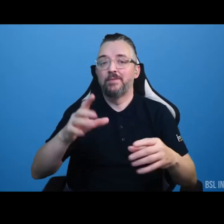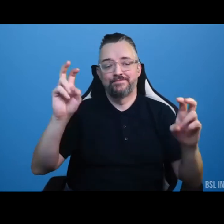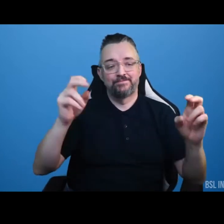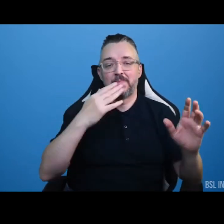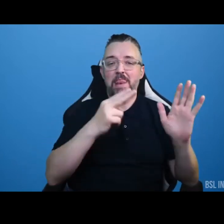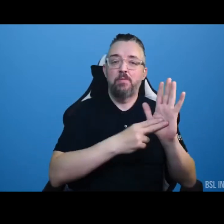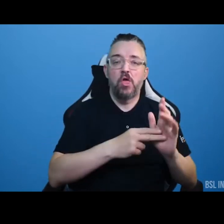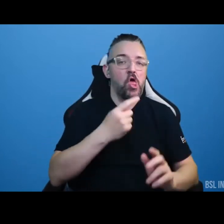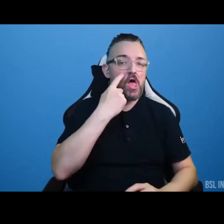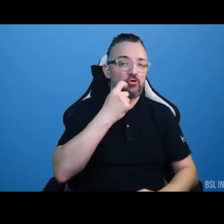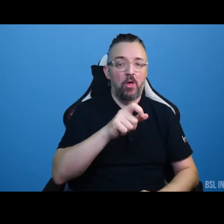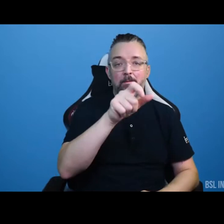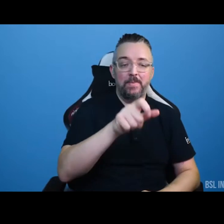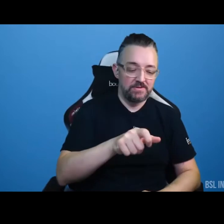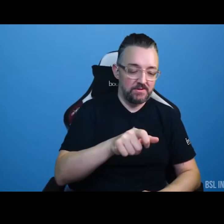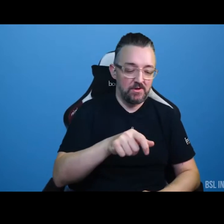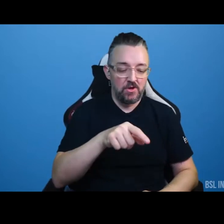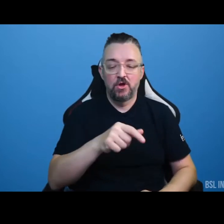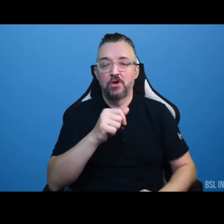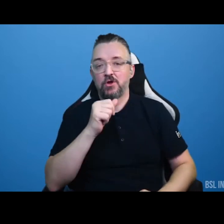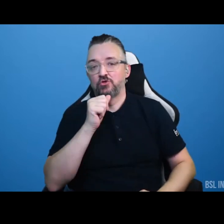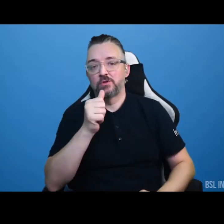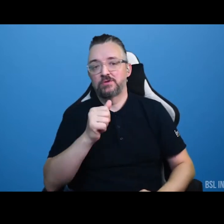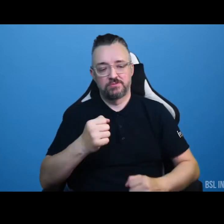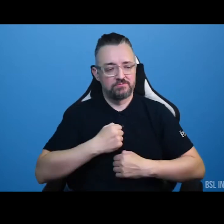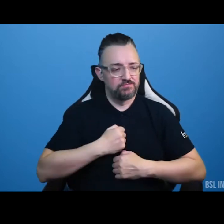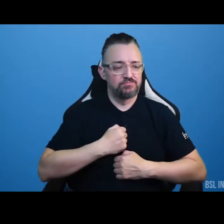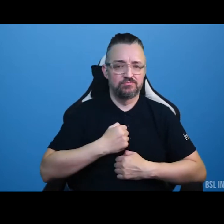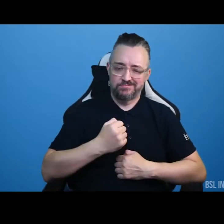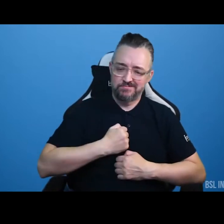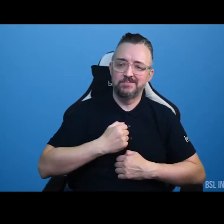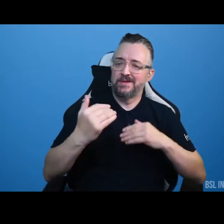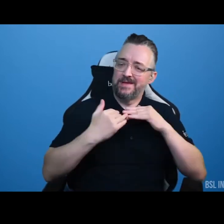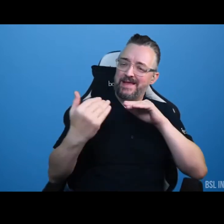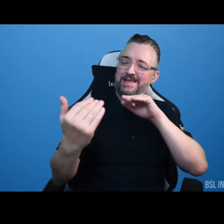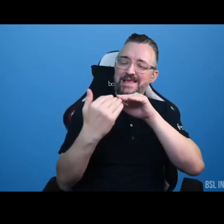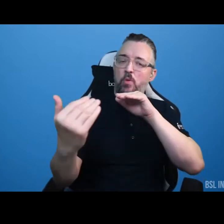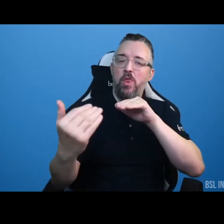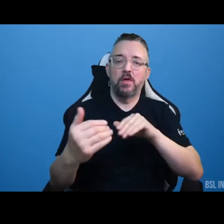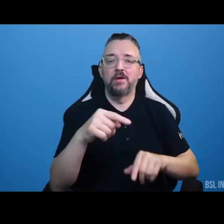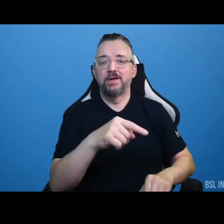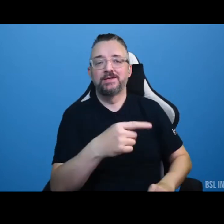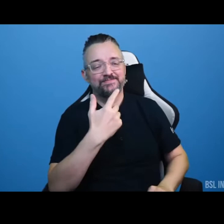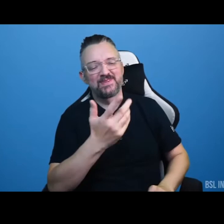not necessarily as someone in their own right who has an equal voice. It was always somewhat tokenistic, I felt.